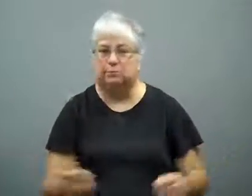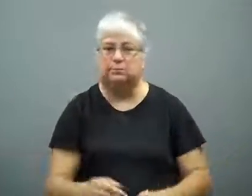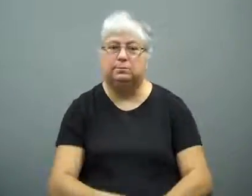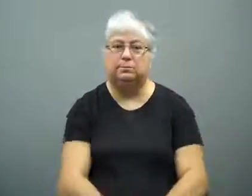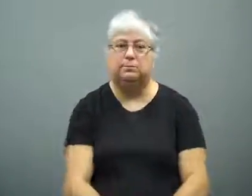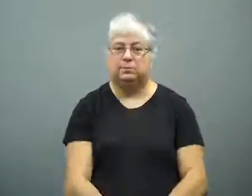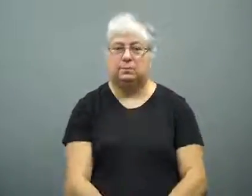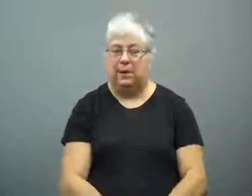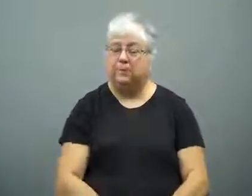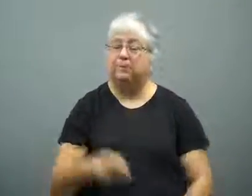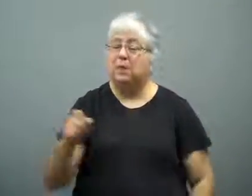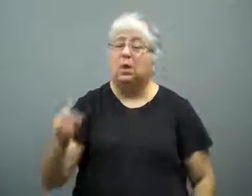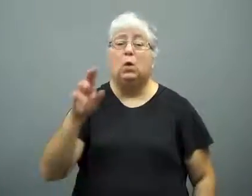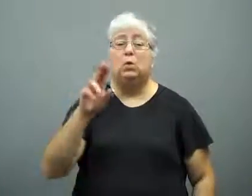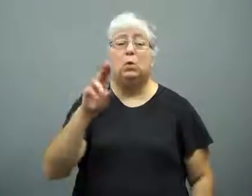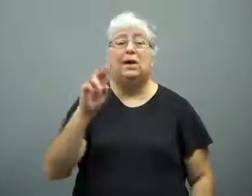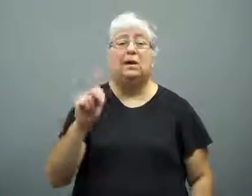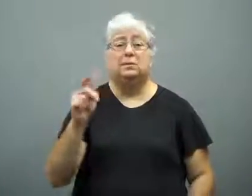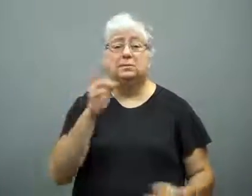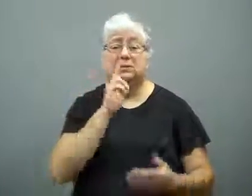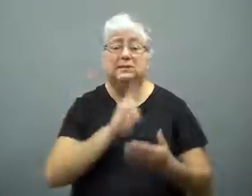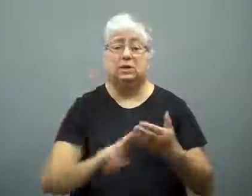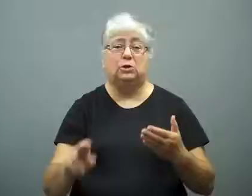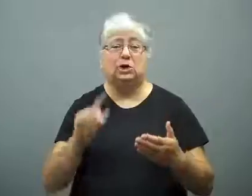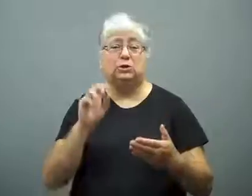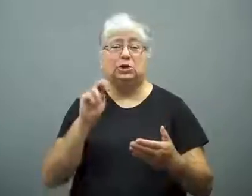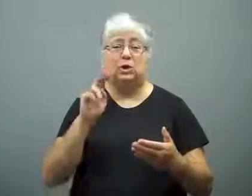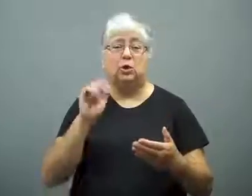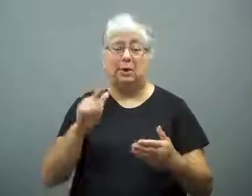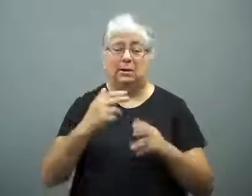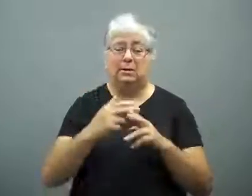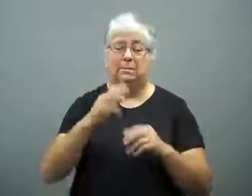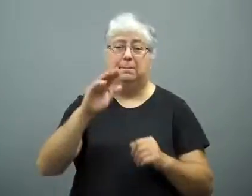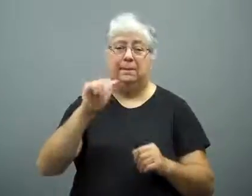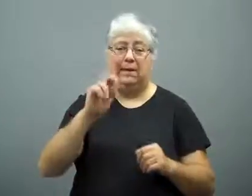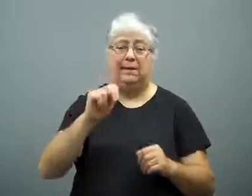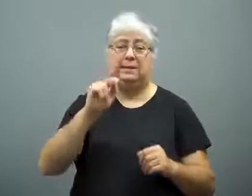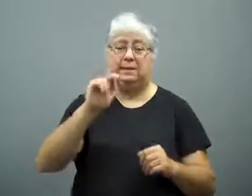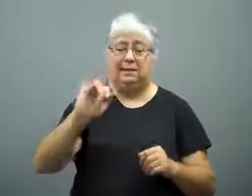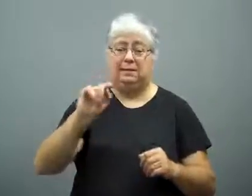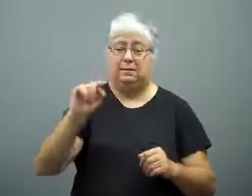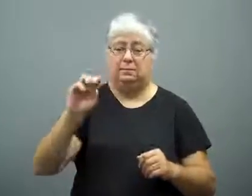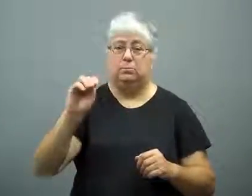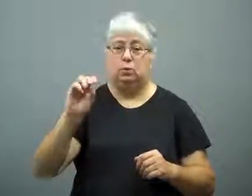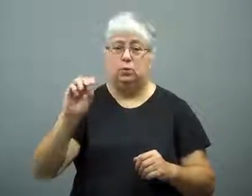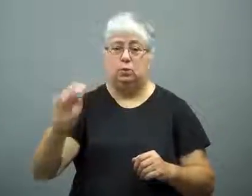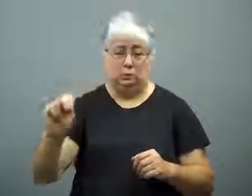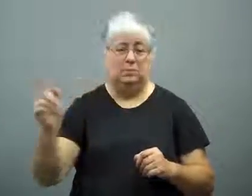The UN Secretary General, Ban Ki-moon,